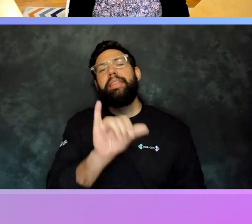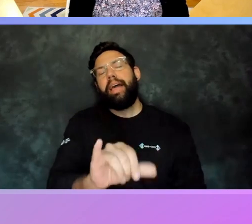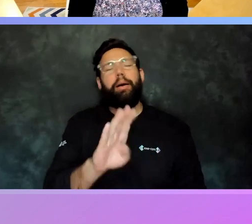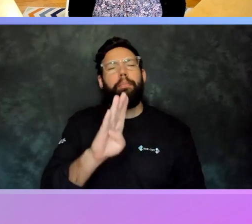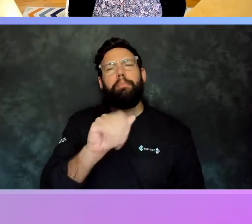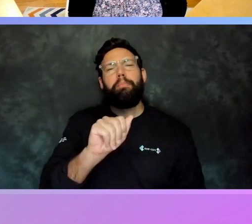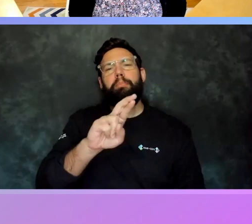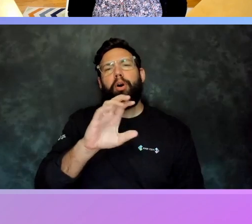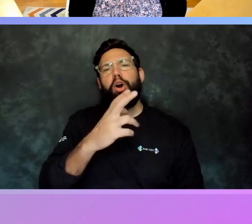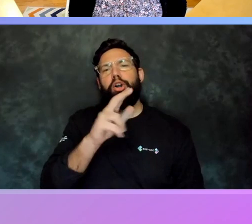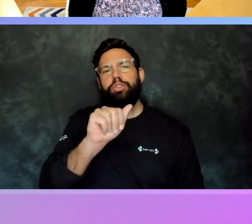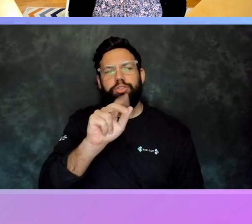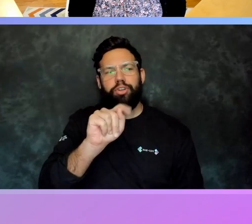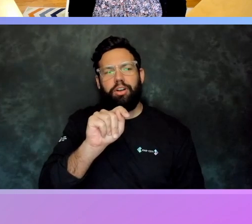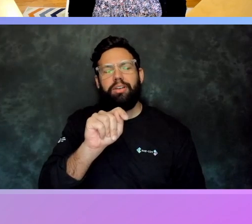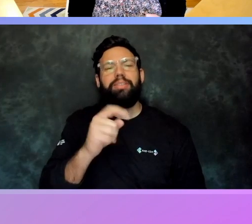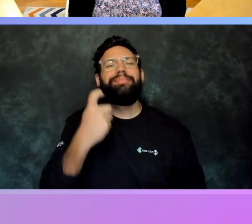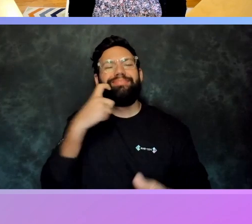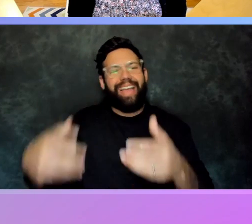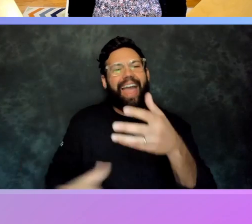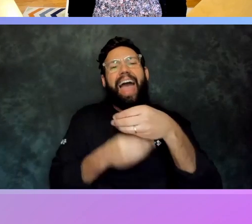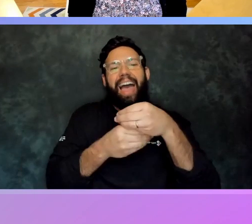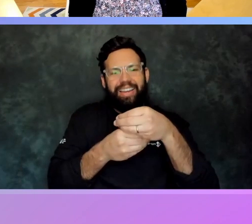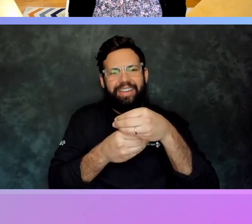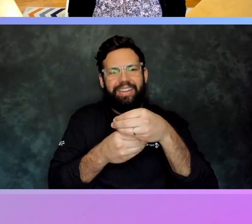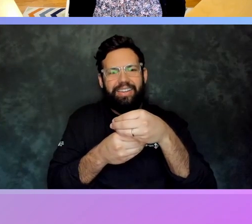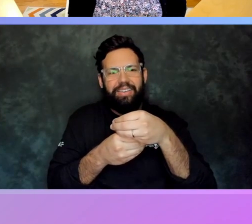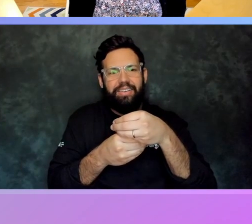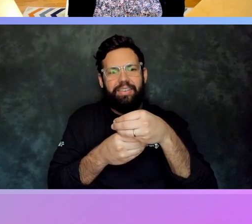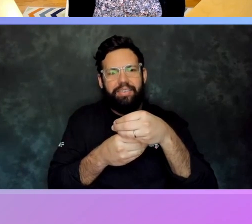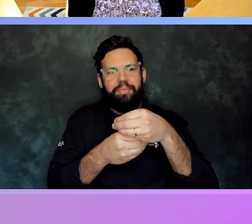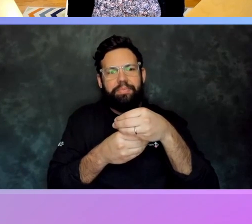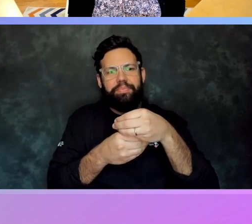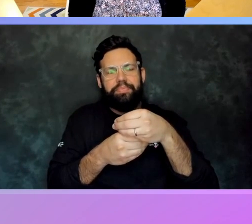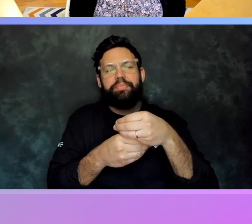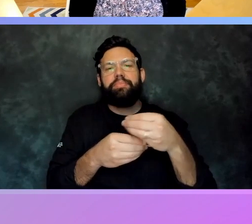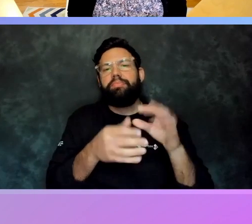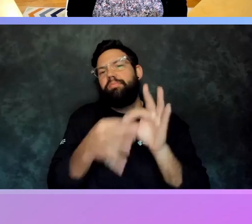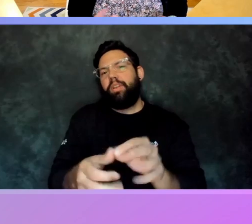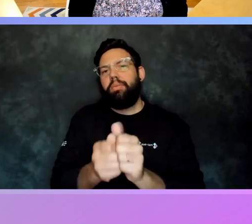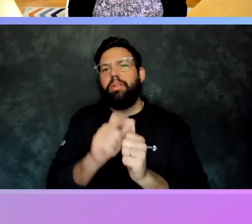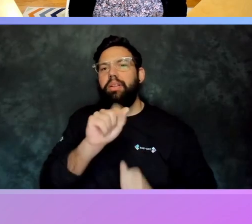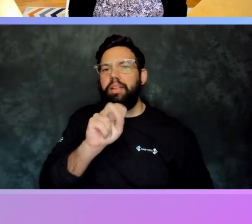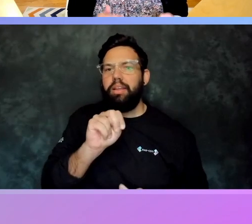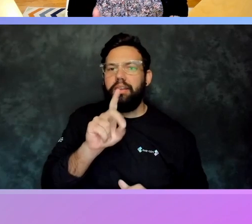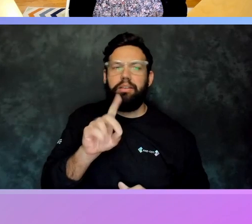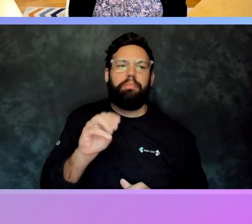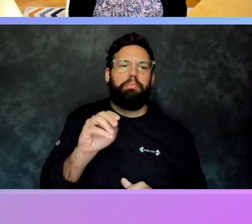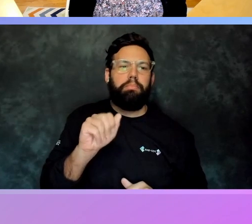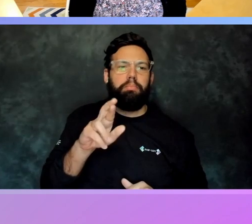actor of the dev web dot learn accessibility course and I'm here today to talk about the accessibility